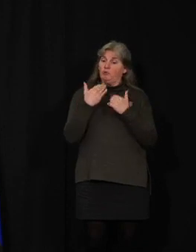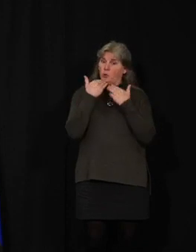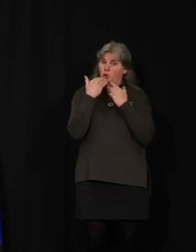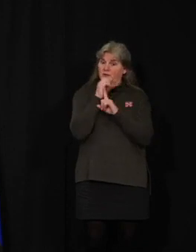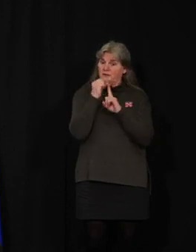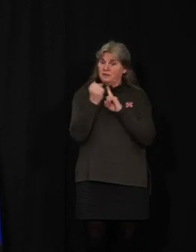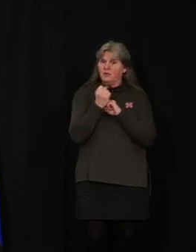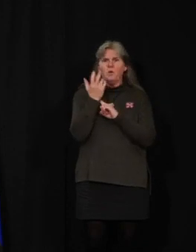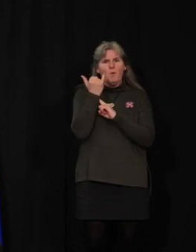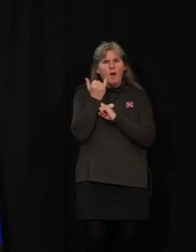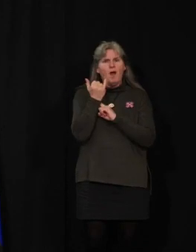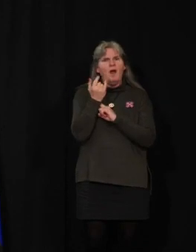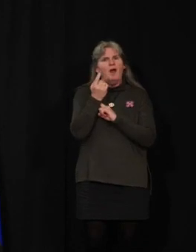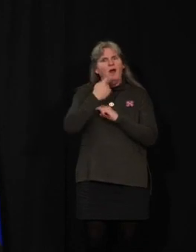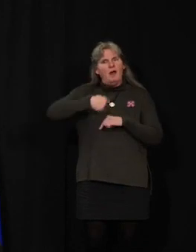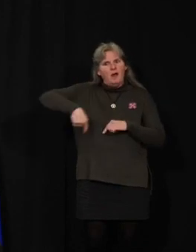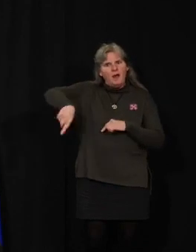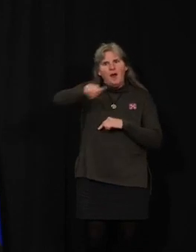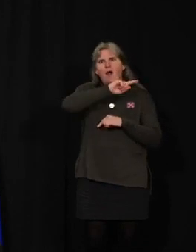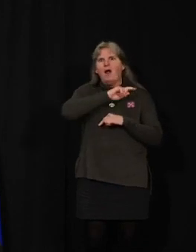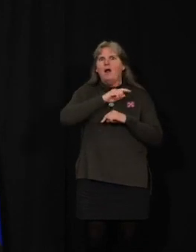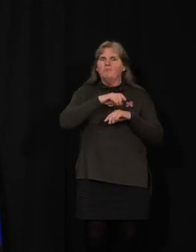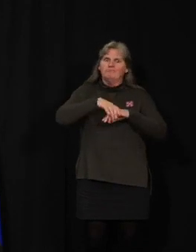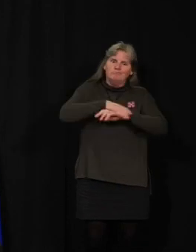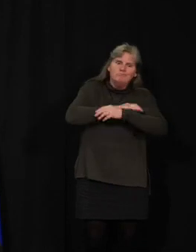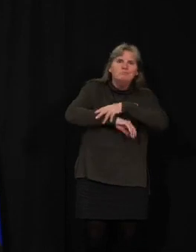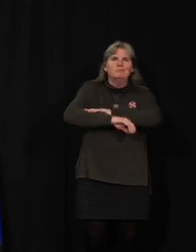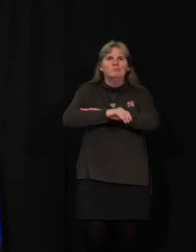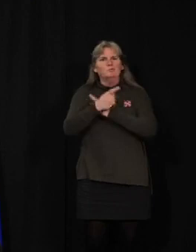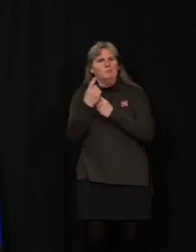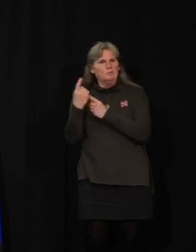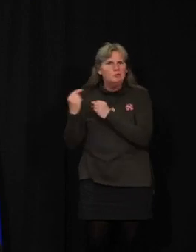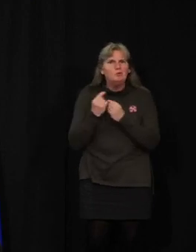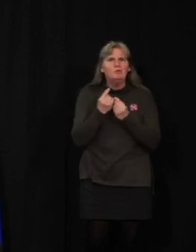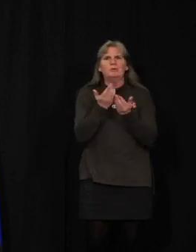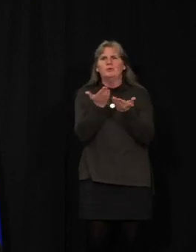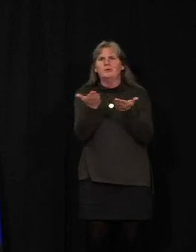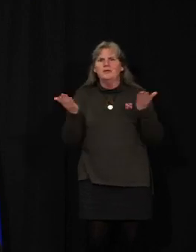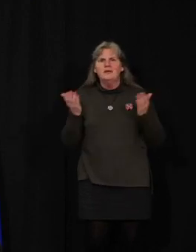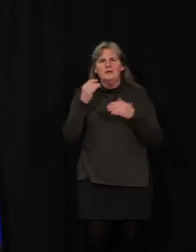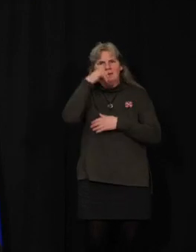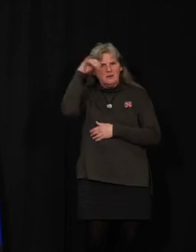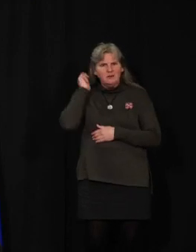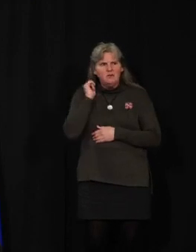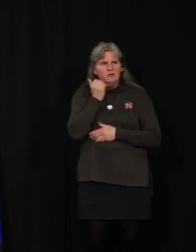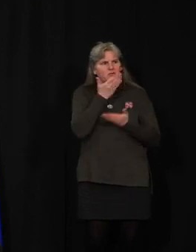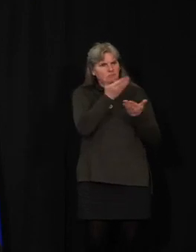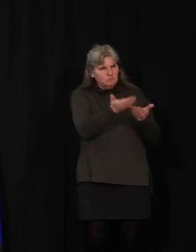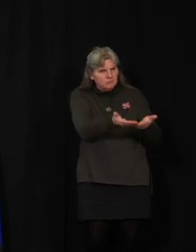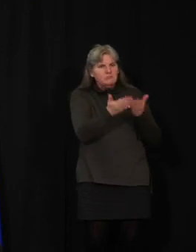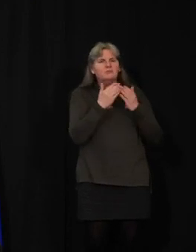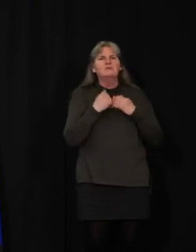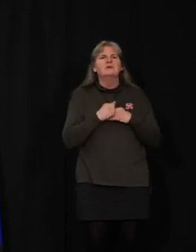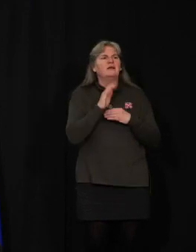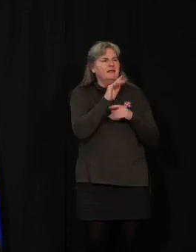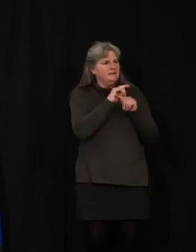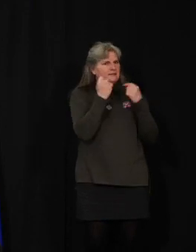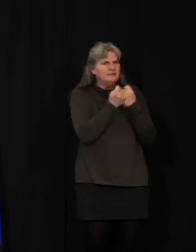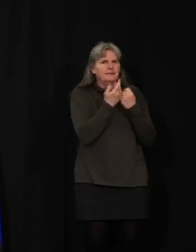all have taken as a society, actions taken by the Chief Medical Officer of health and hs team, by our government and othr